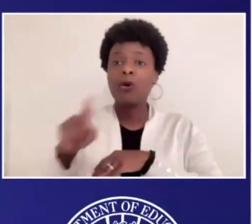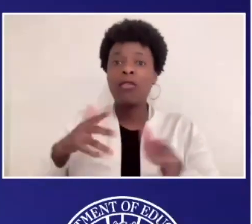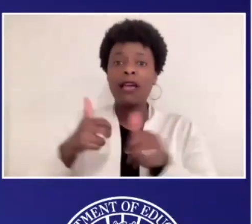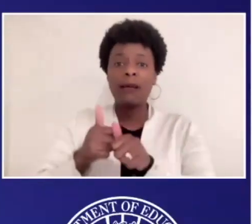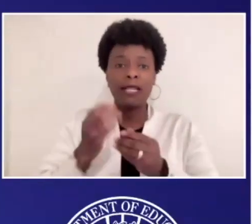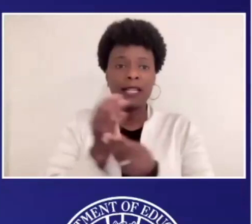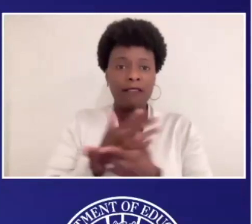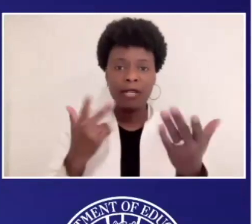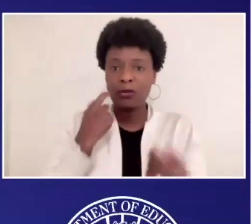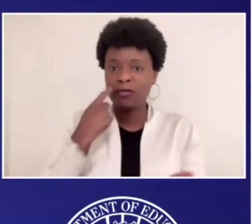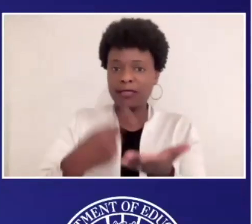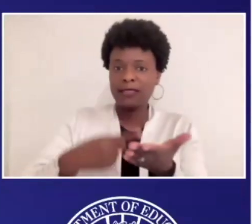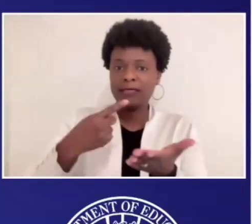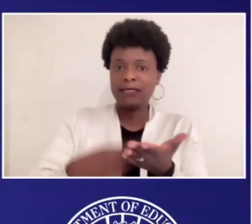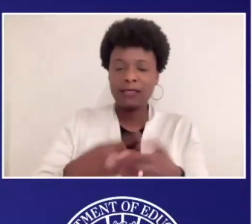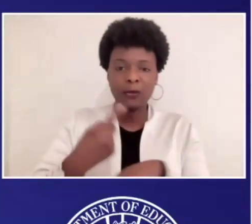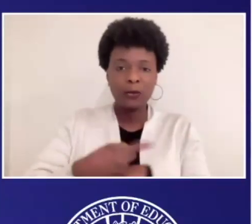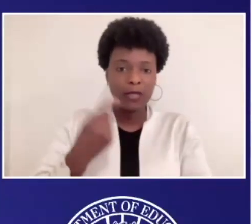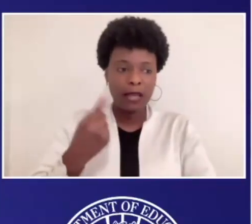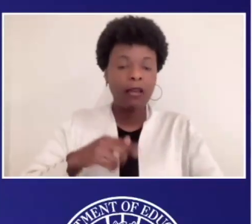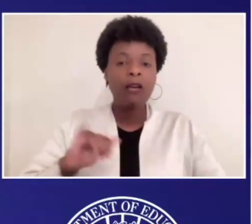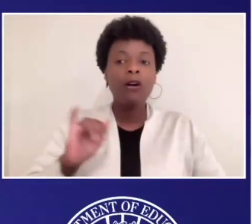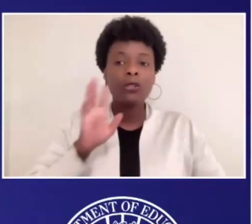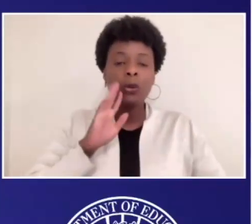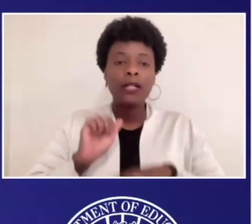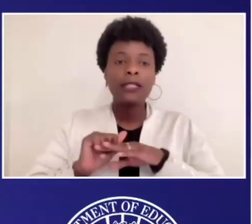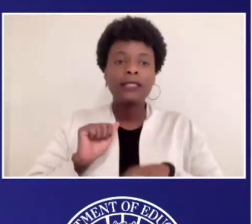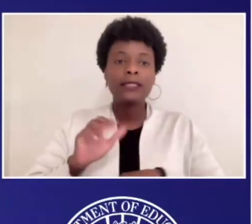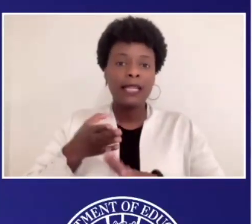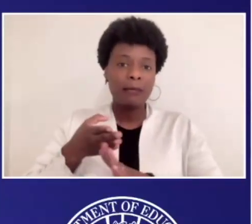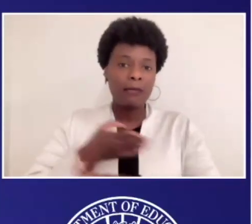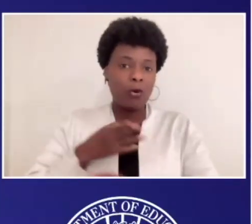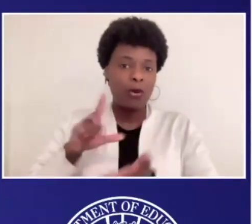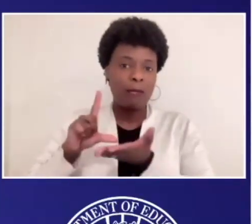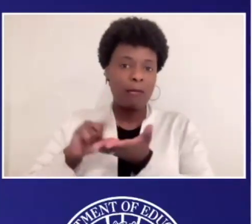that we just talked about today. We will also send you, before we publish the notice of proposed